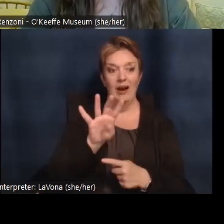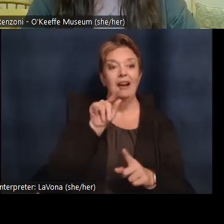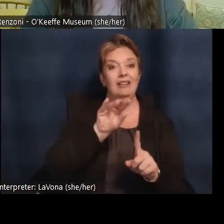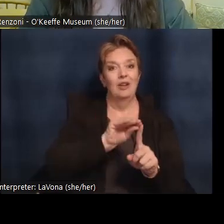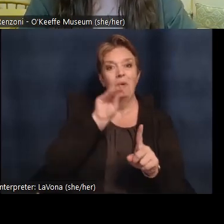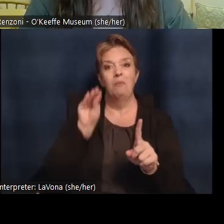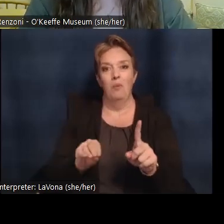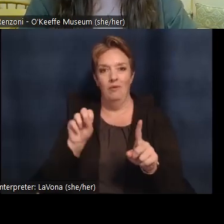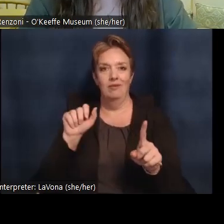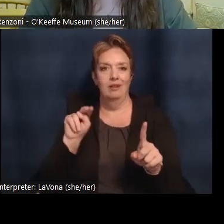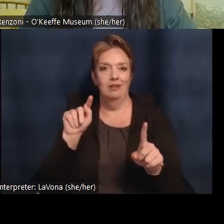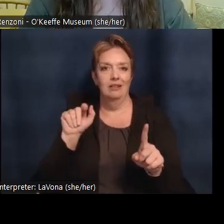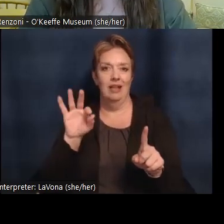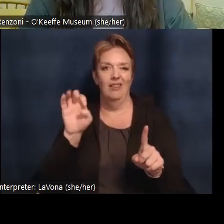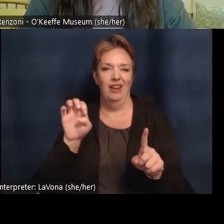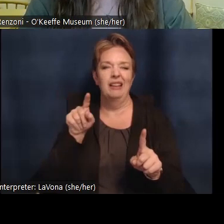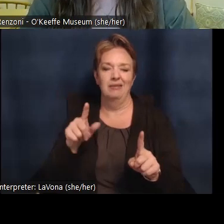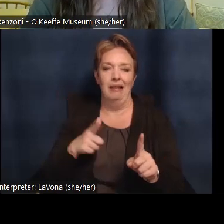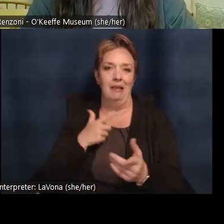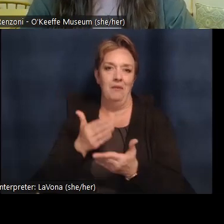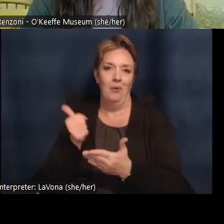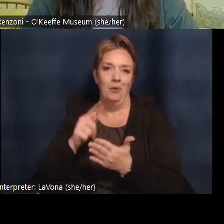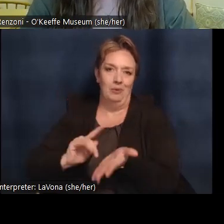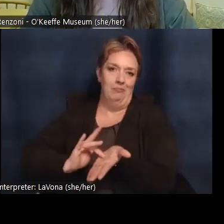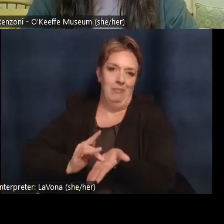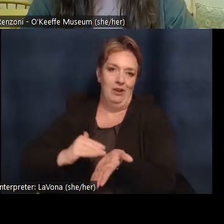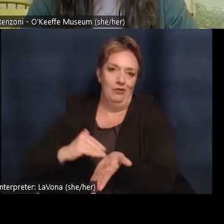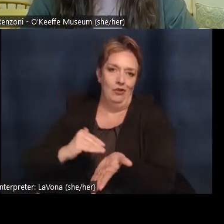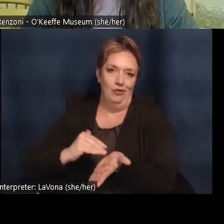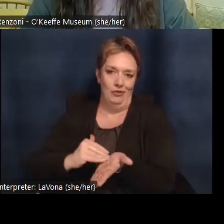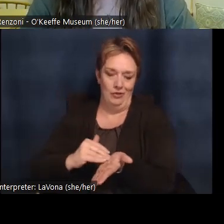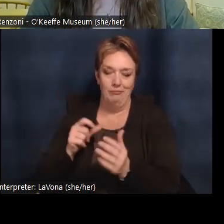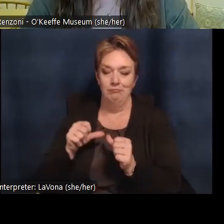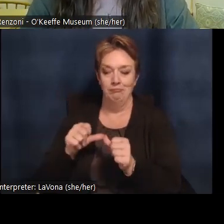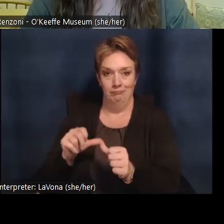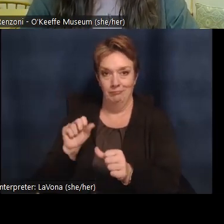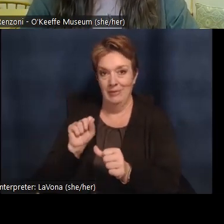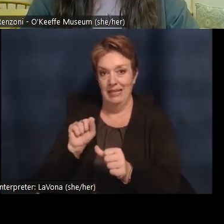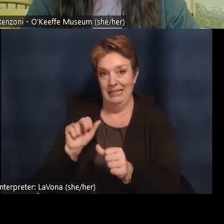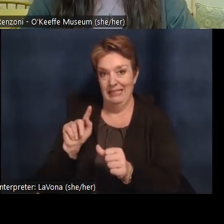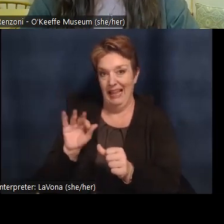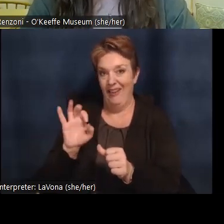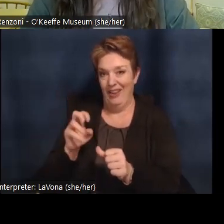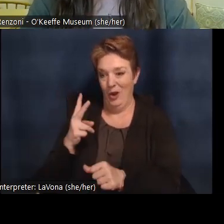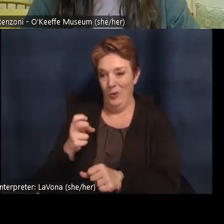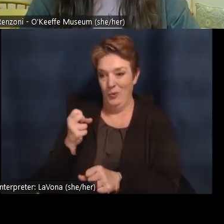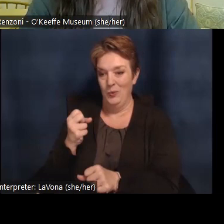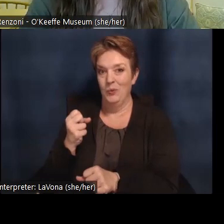closer to doctors and medical care the last two years of her life. So at that point, she would have been 96.